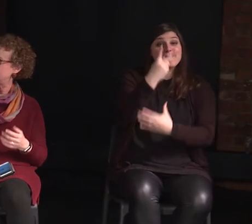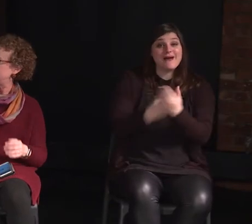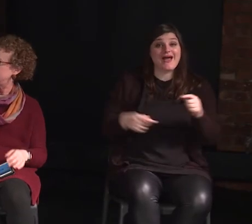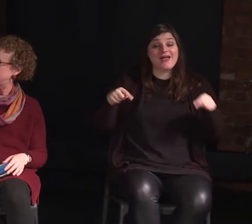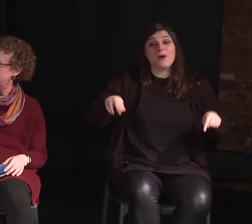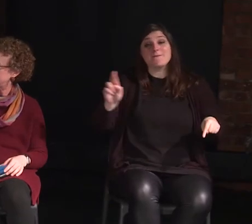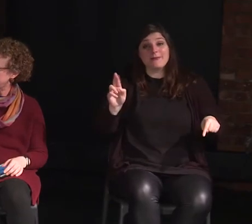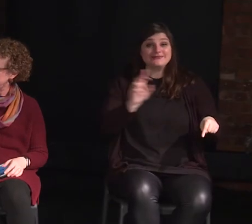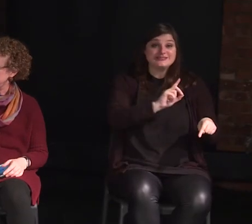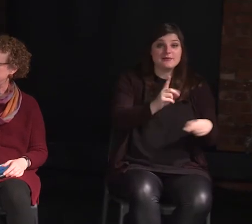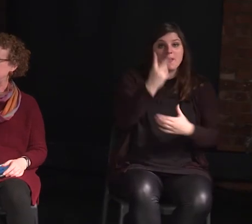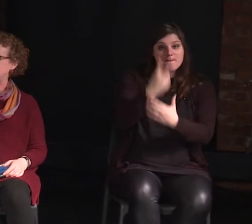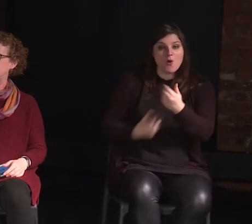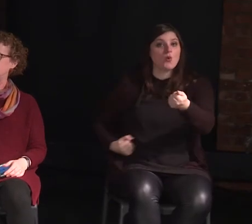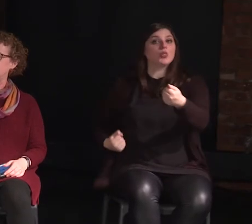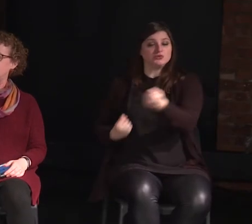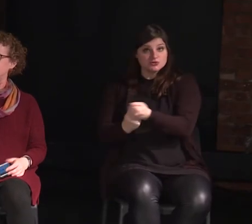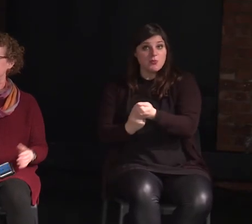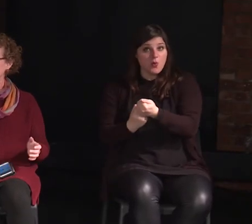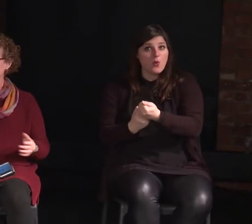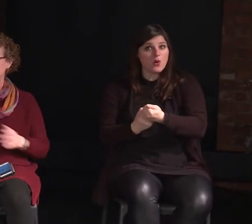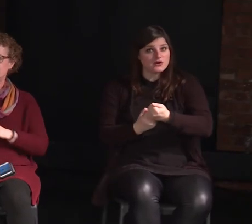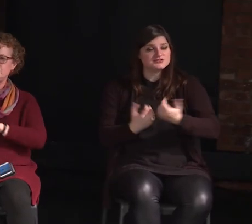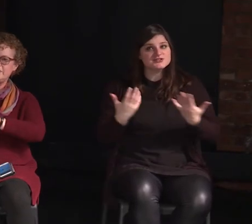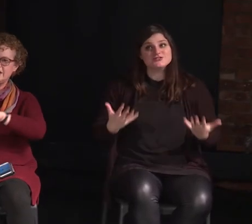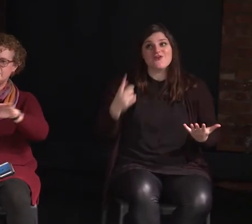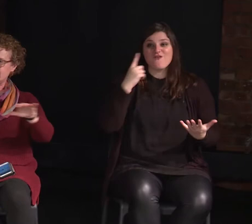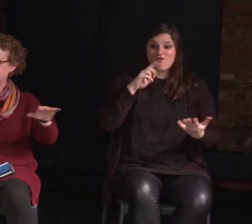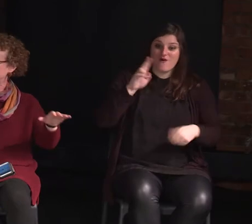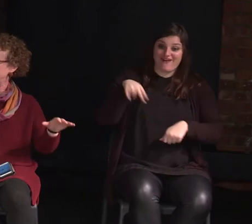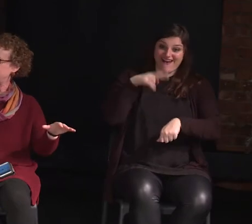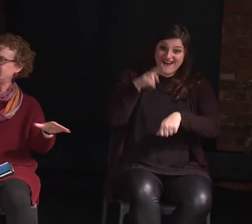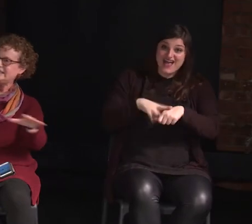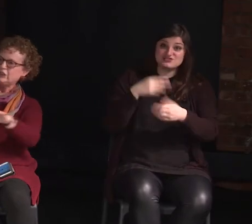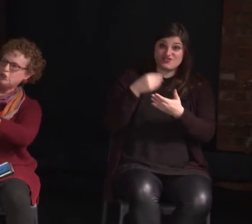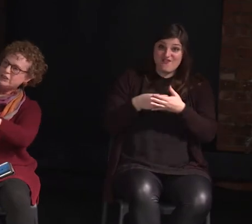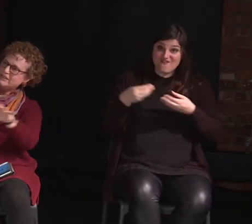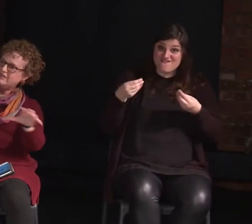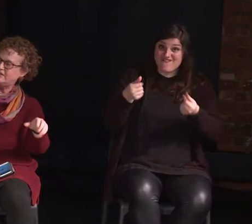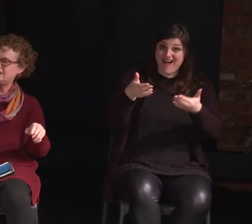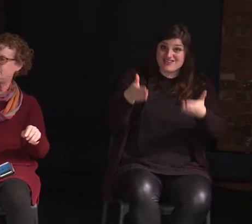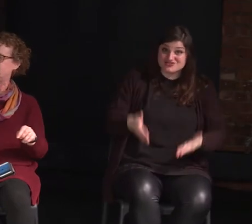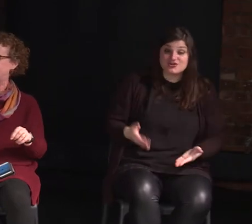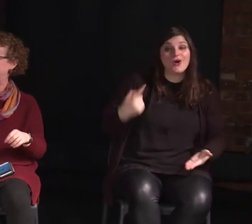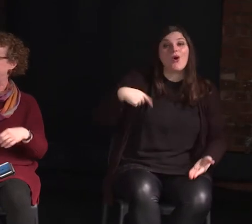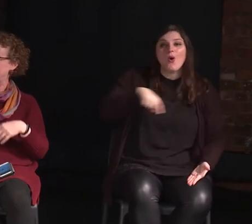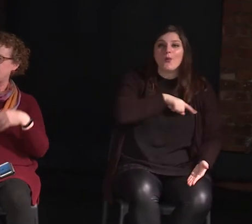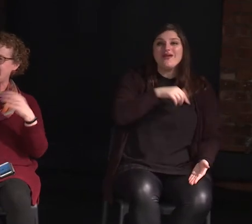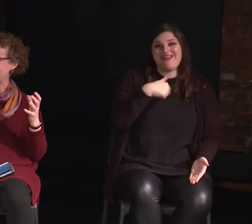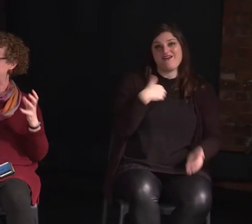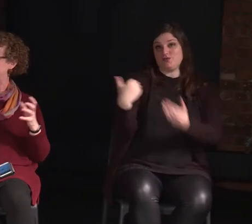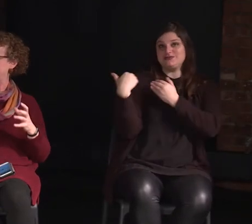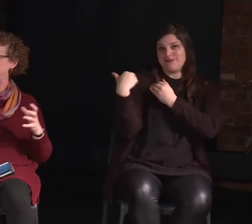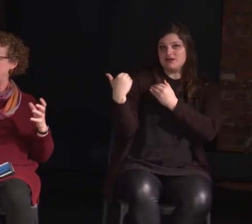on the local level. As a national funder, we have a responsibility to look at that vast portfolio that we can't